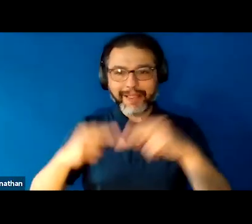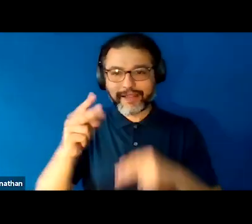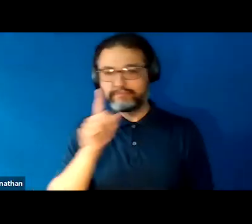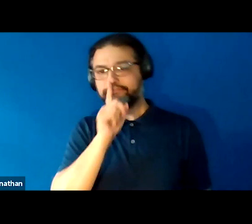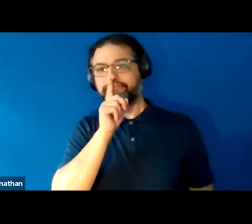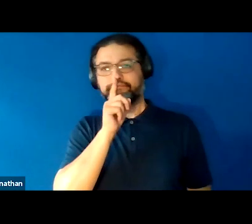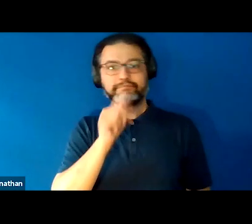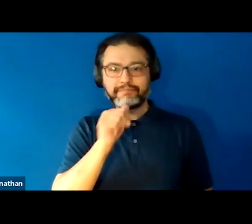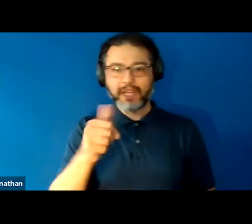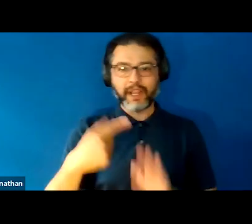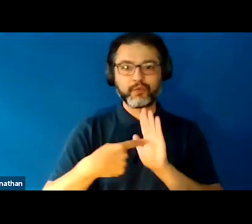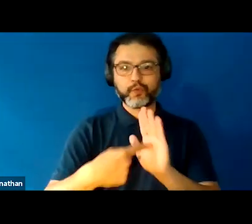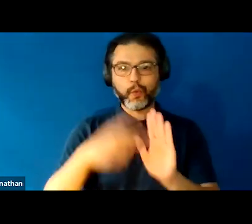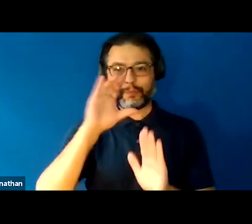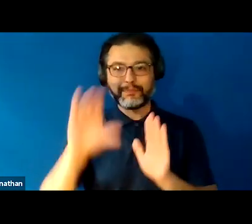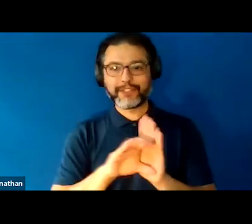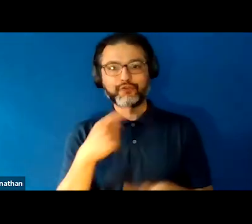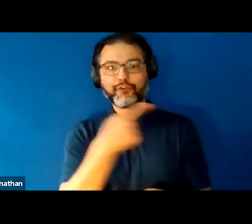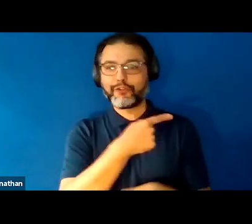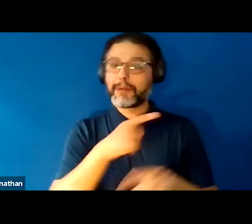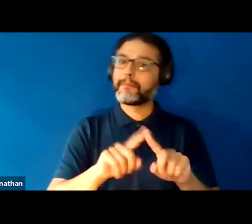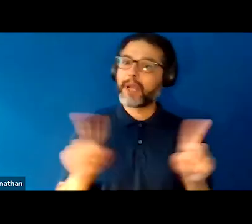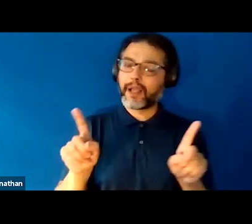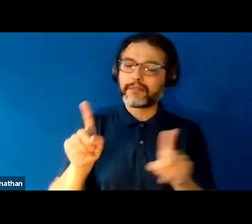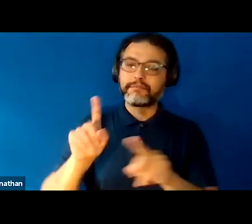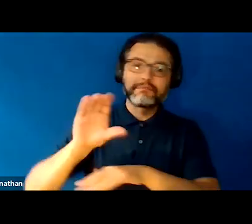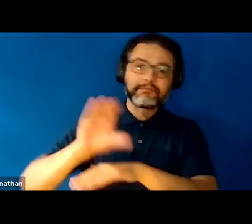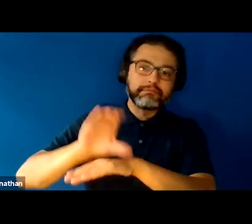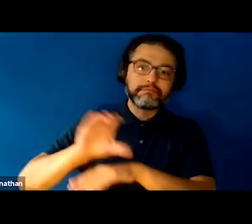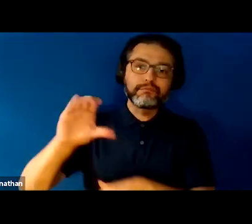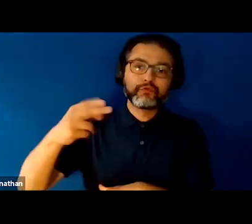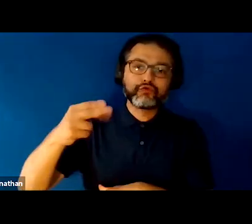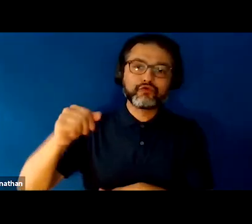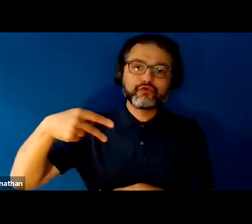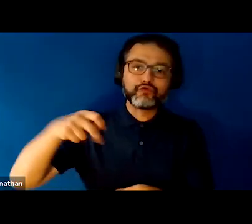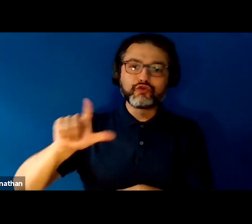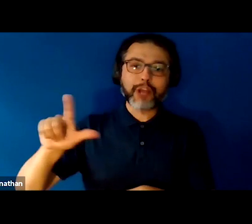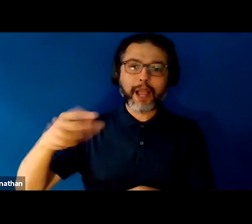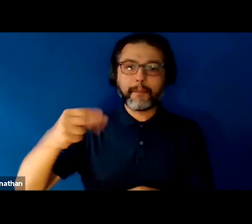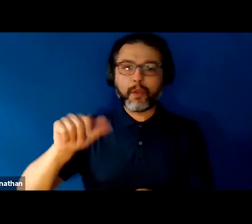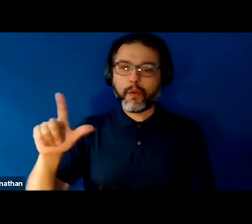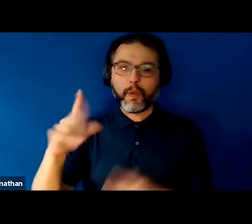not the wonderful buildings on campus like Chapel Hall here. But then, around the edges, we have these industrial areas.